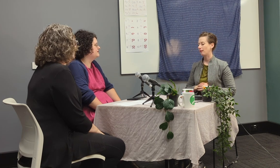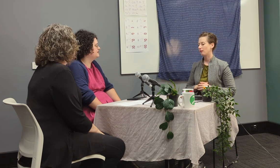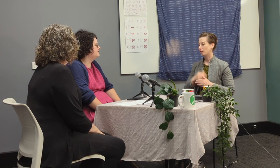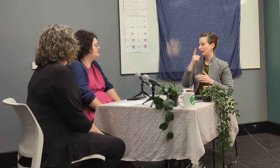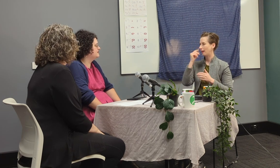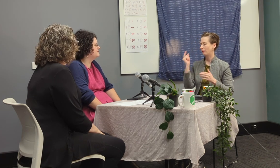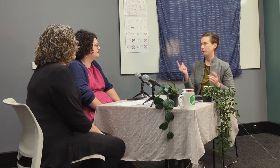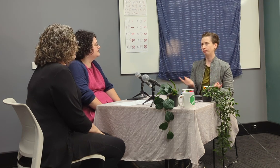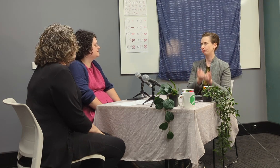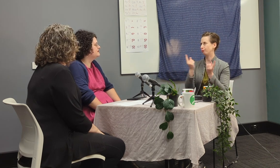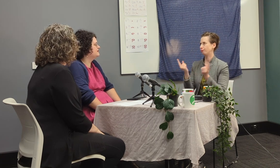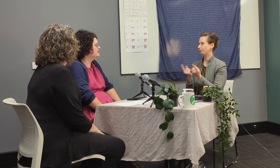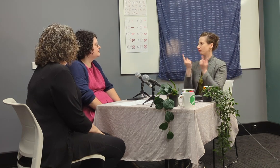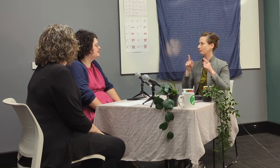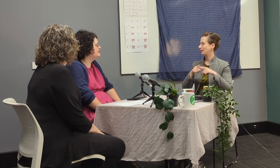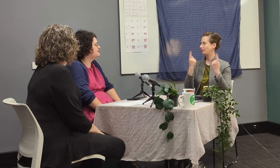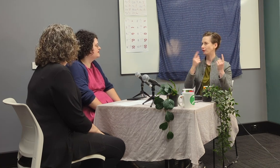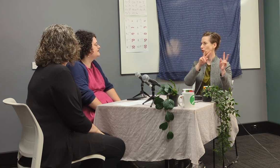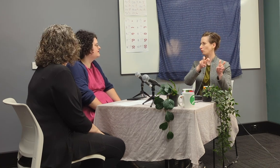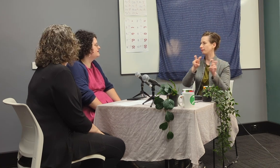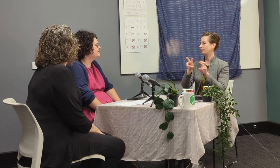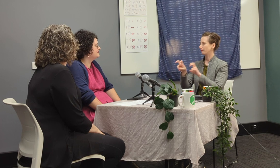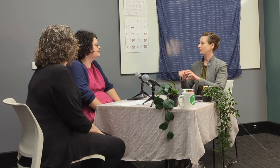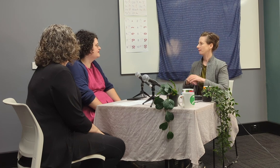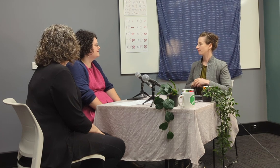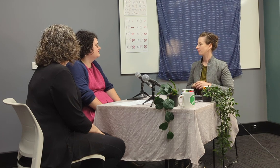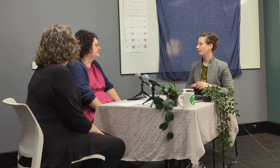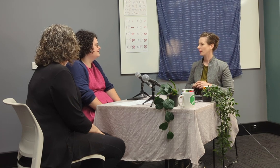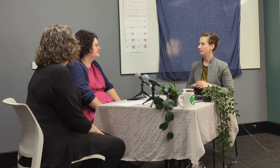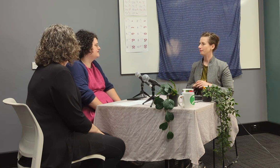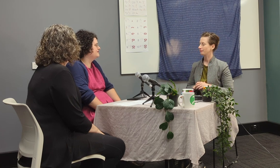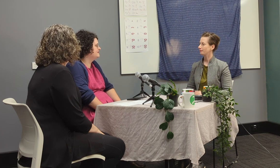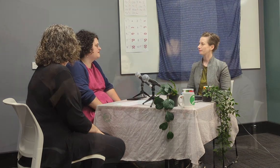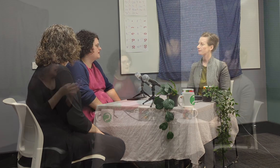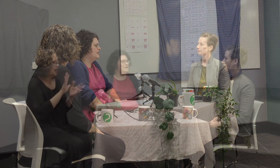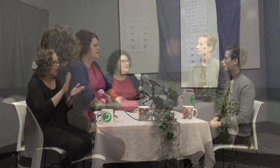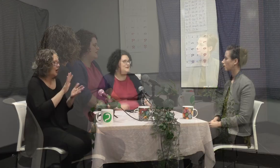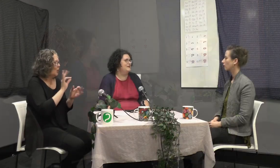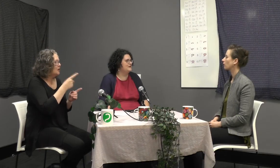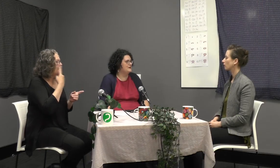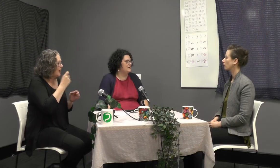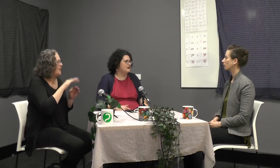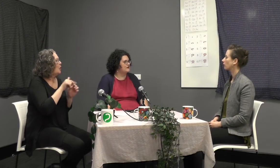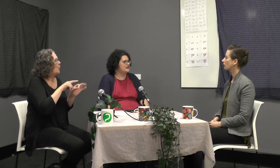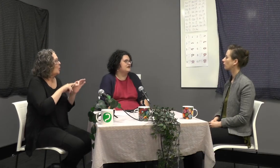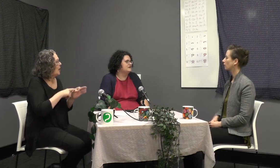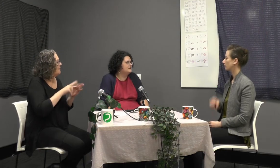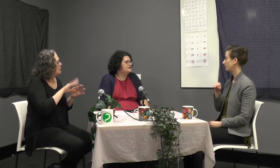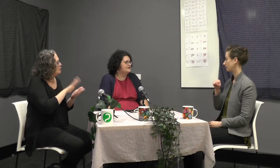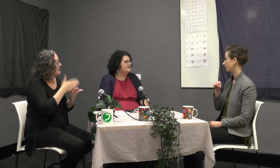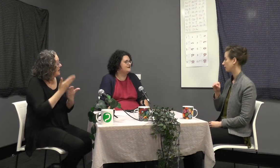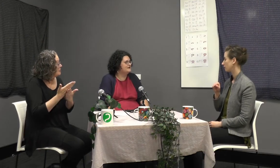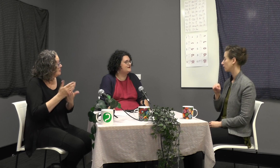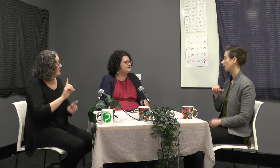G: What did you find about the quality of translation?